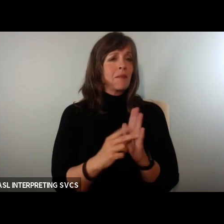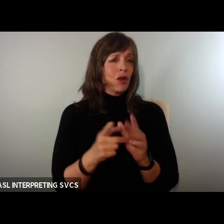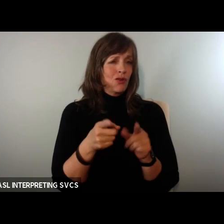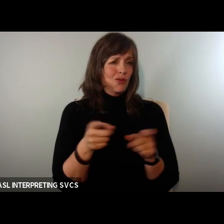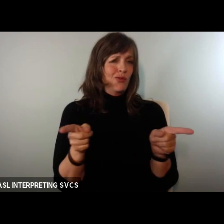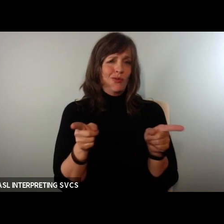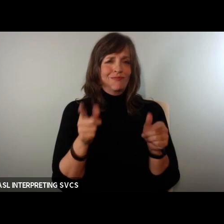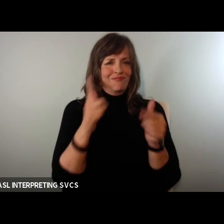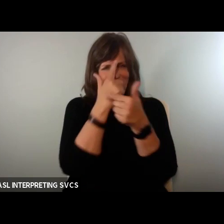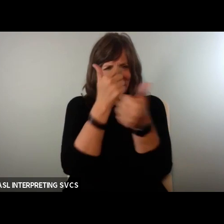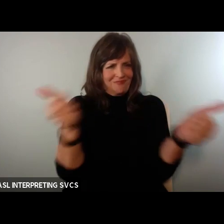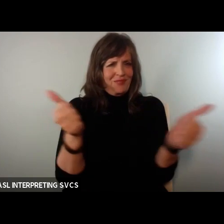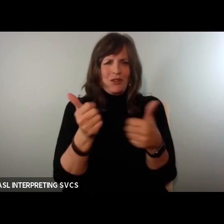is comfortable for you.